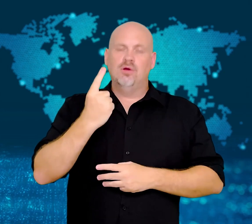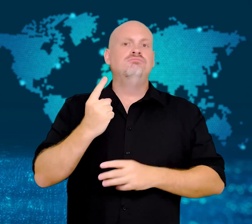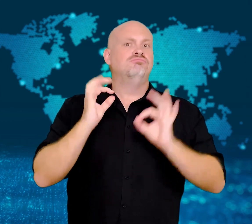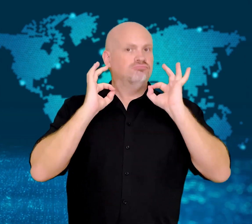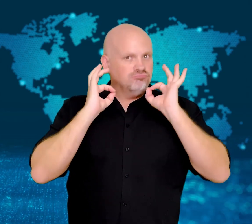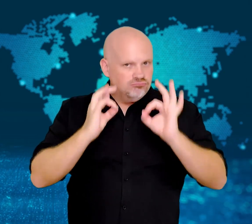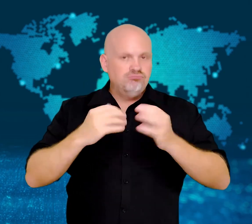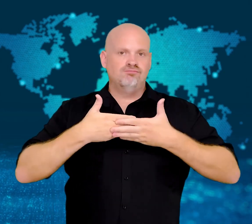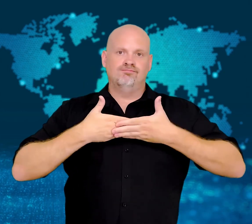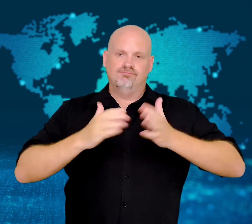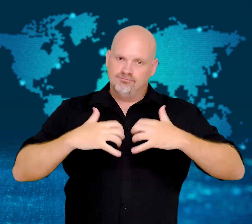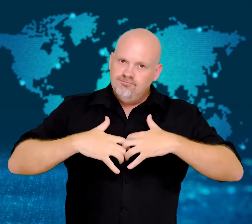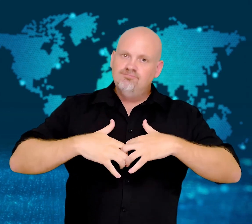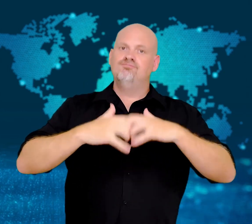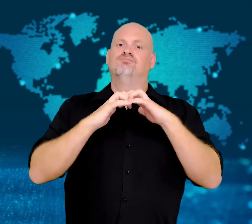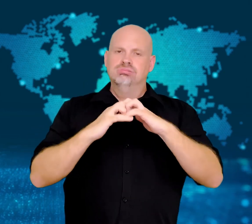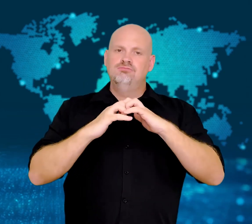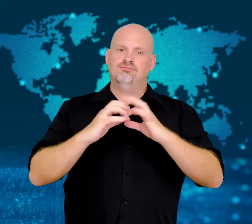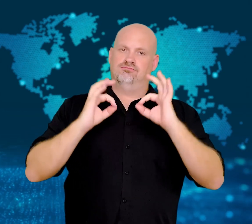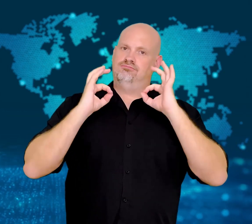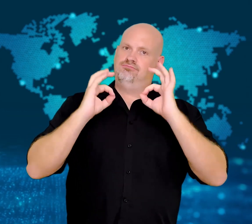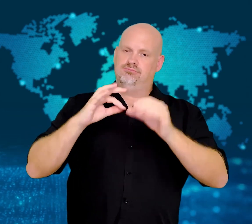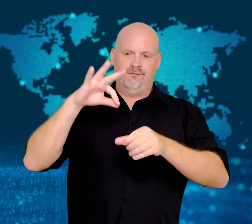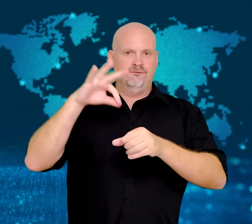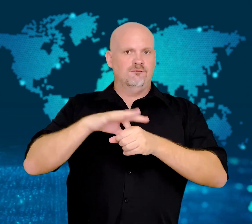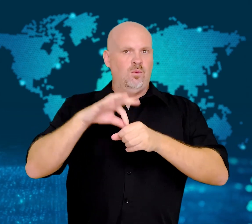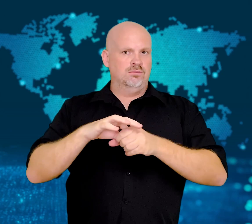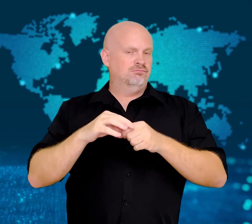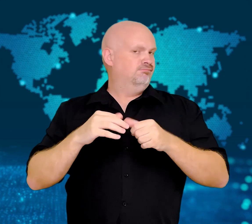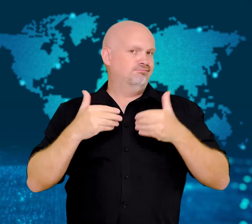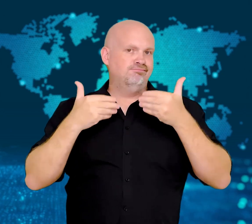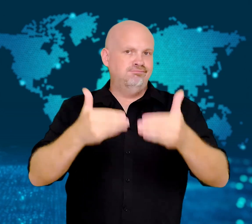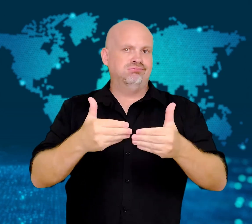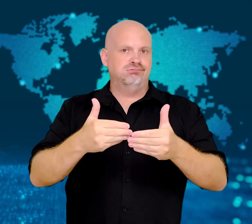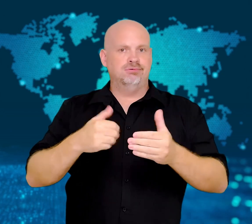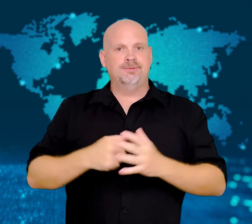a union in the US this year, but it is the first to successfully hold a vote.